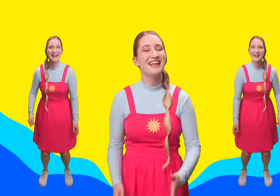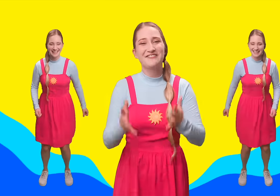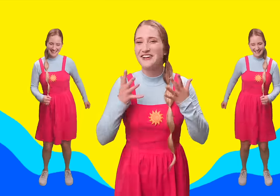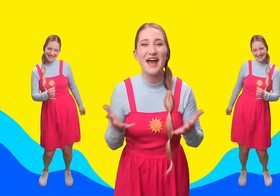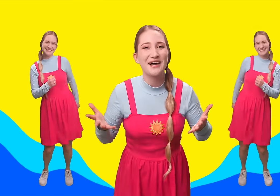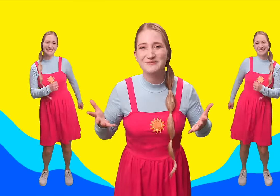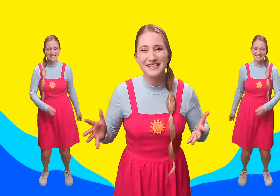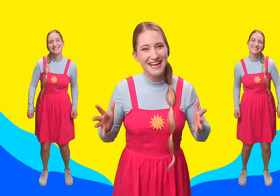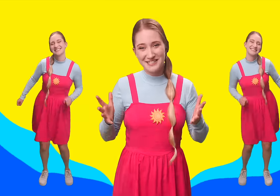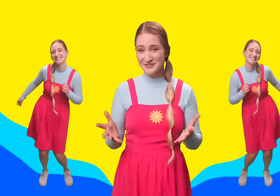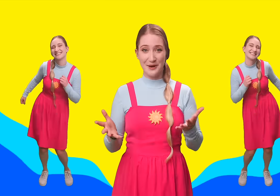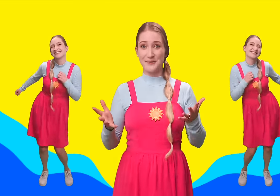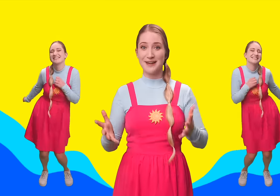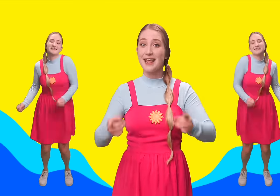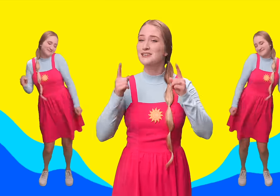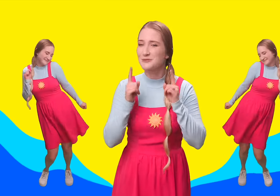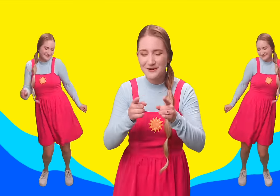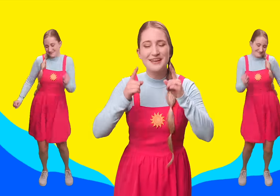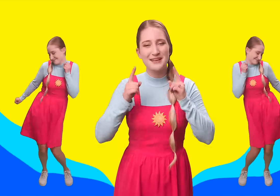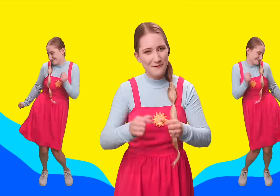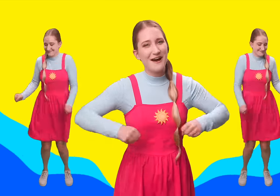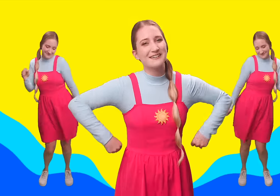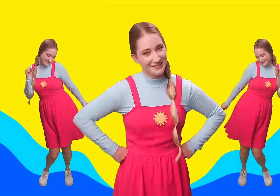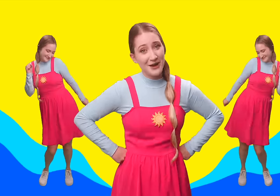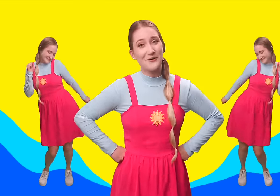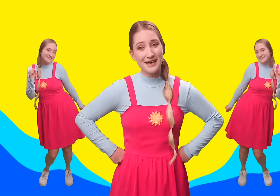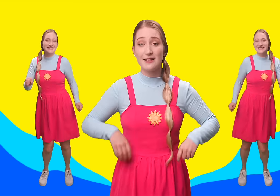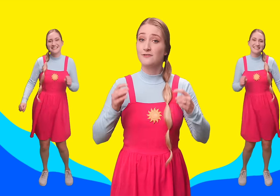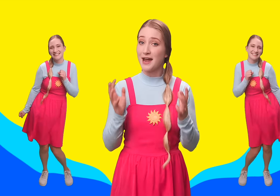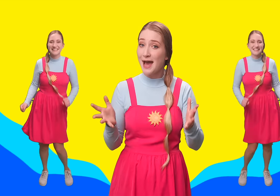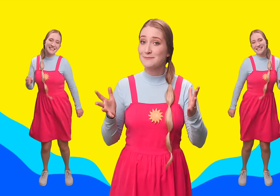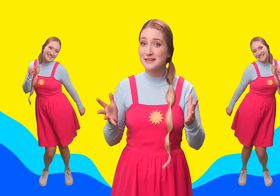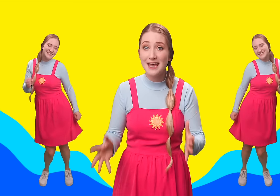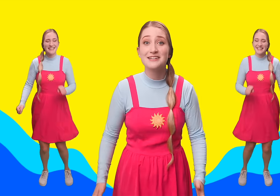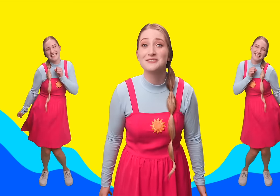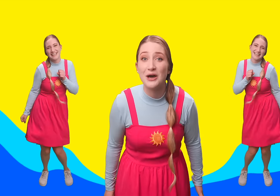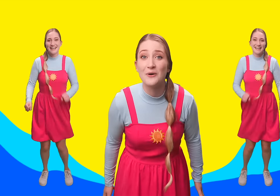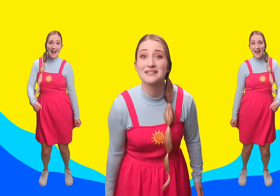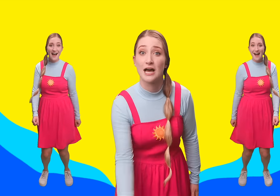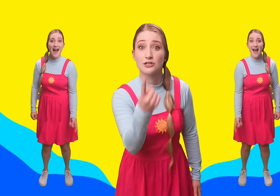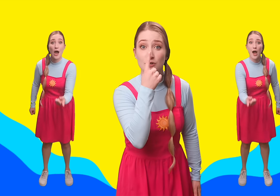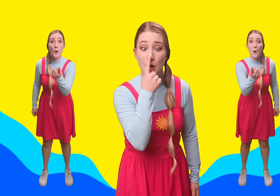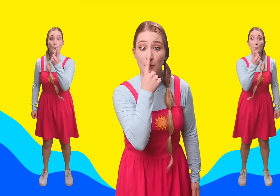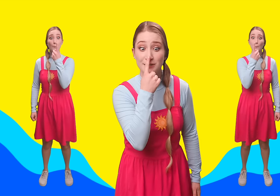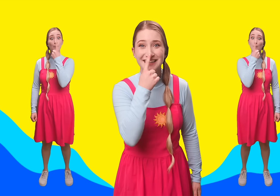If you're happy and you know it, and you really wanna show it. If you're happy and you know it, touch your nose.